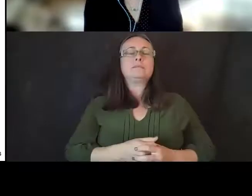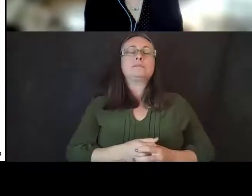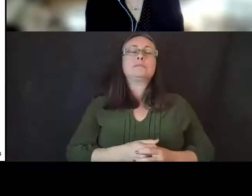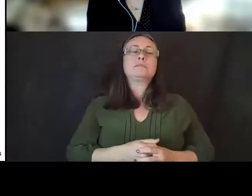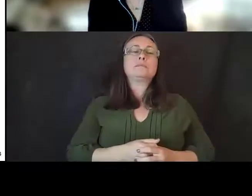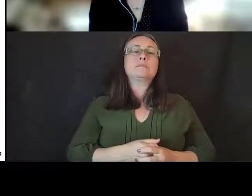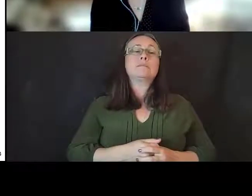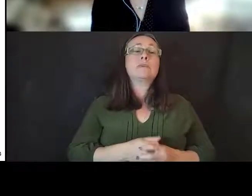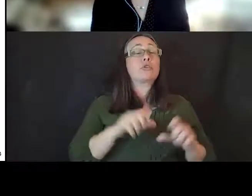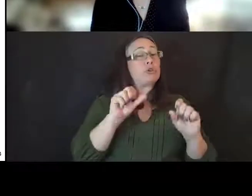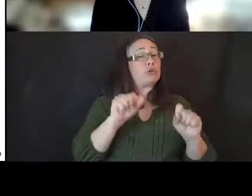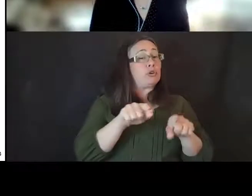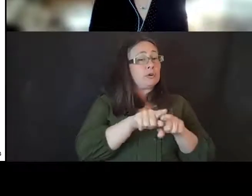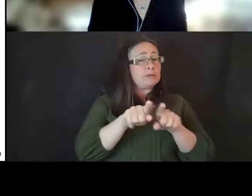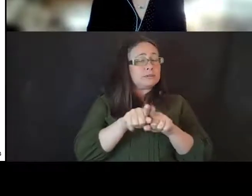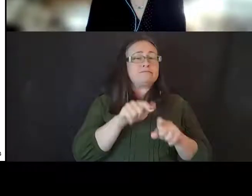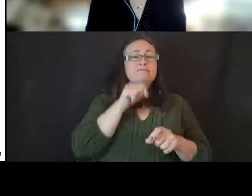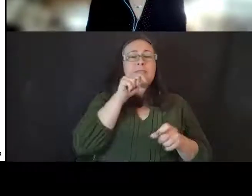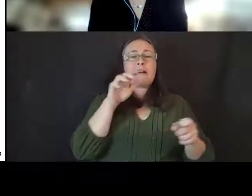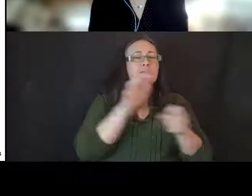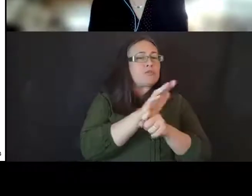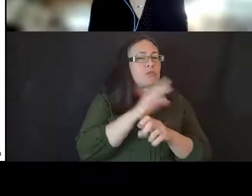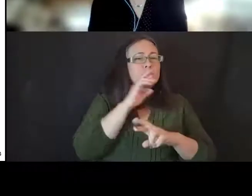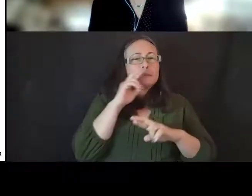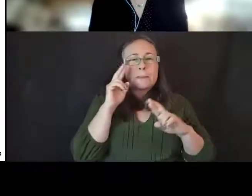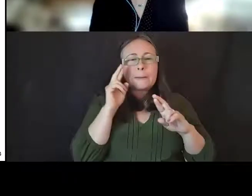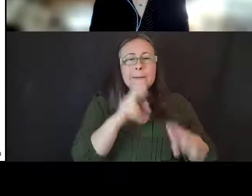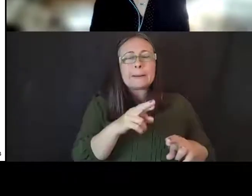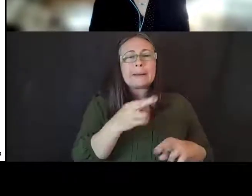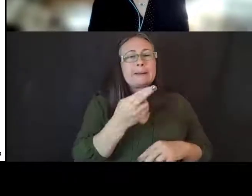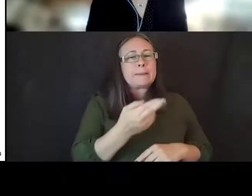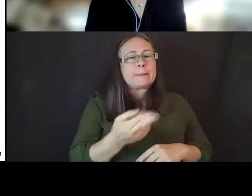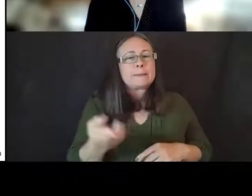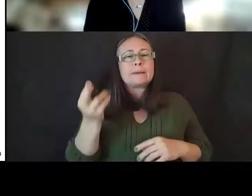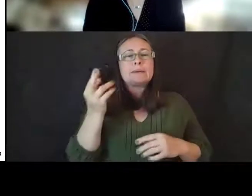There could also be incomplete reporting of resources used or unexpected variability in resources,